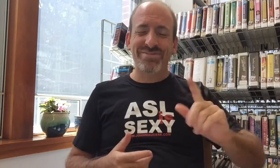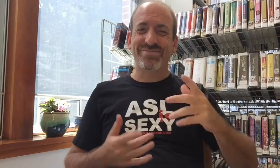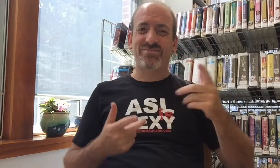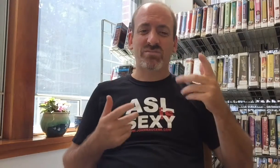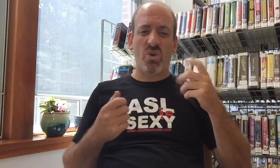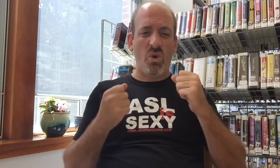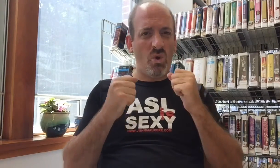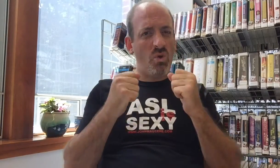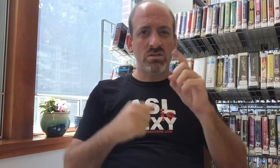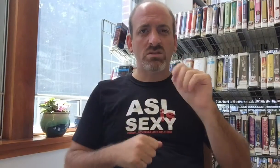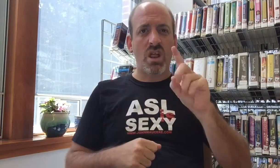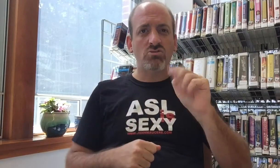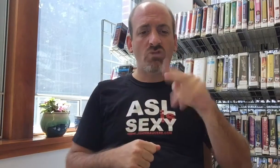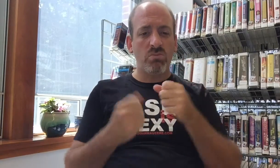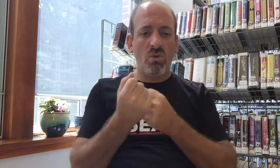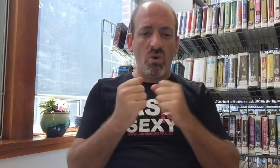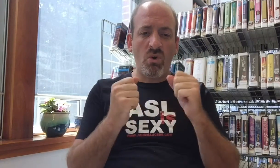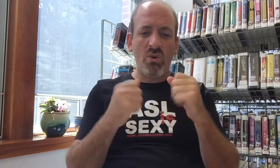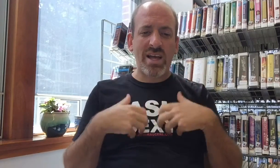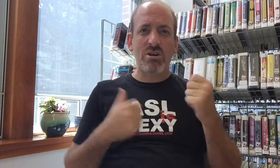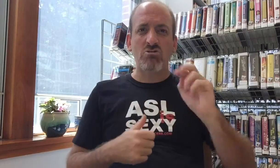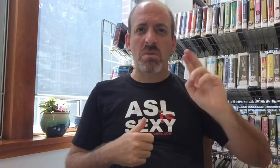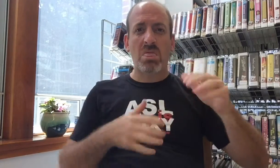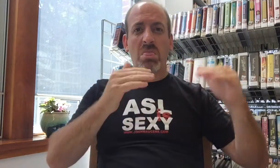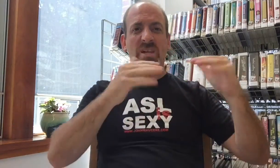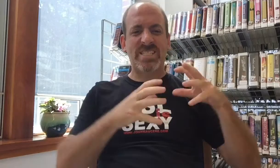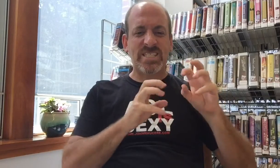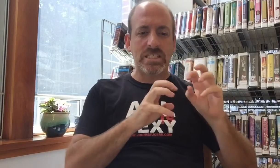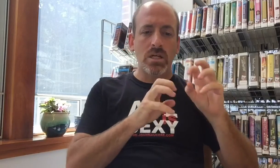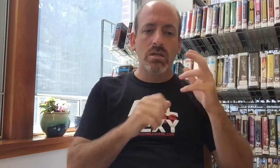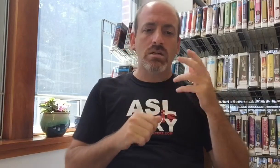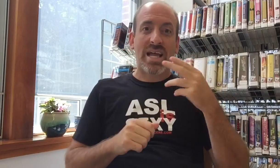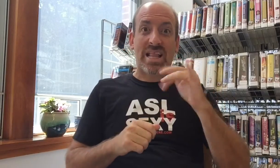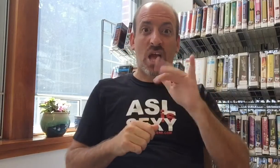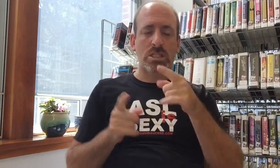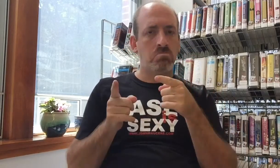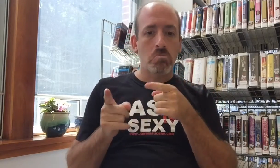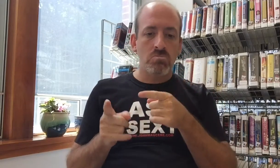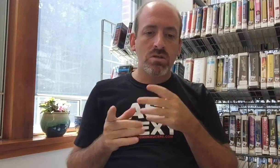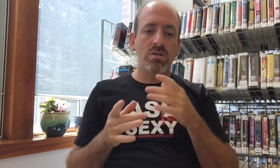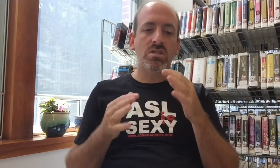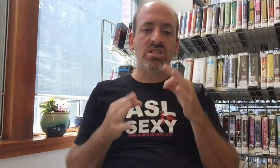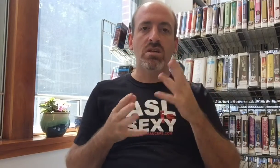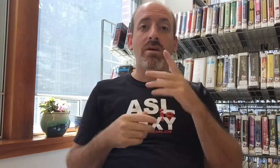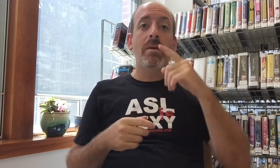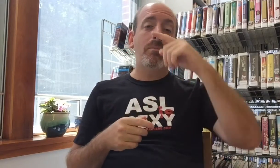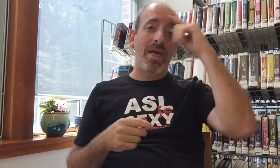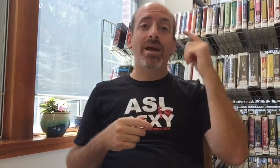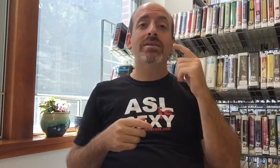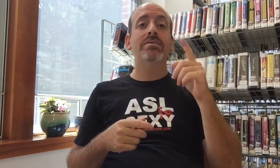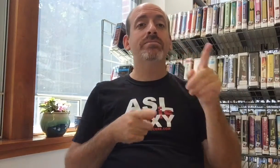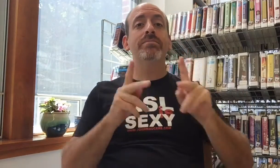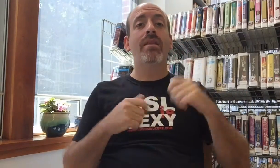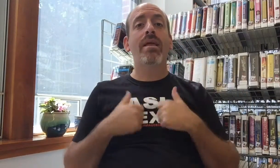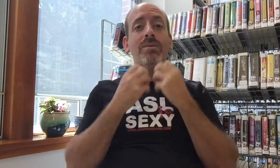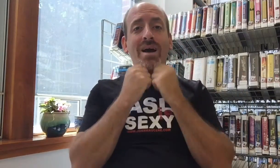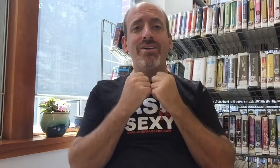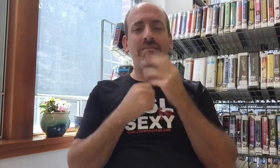He's not even a liberal, a devoted Donald Trump supporter, angry at Republican elites, strong anti-Hillary, doesn't think anything relevant to Black Lives Matter.